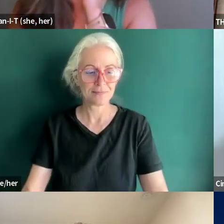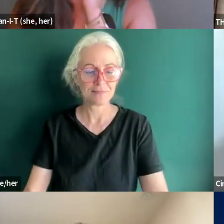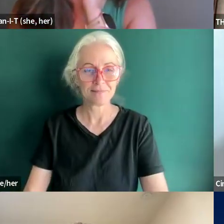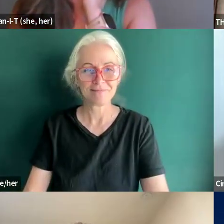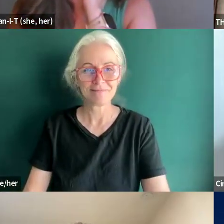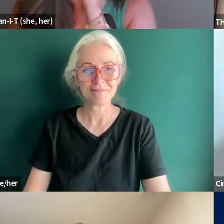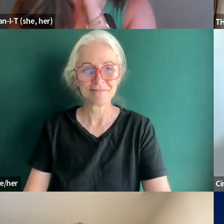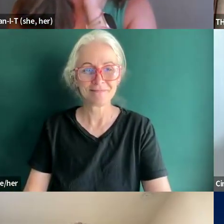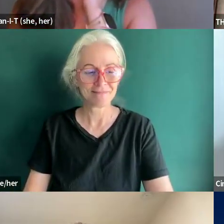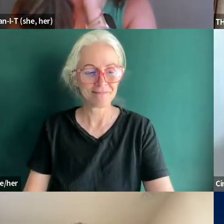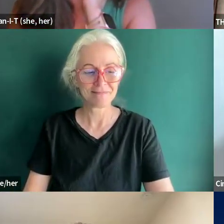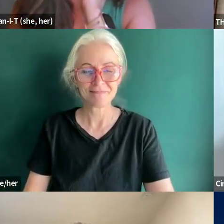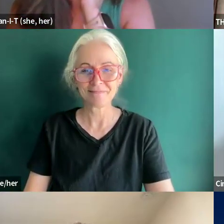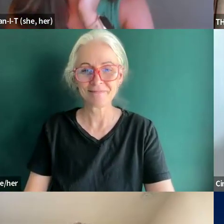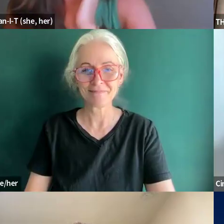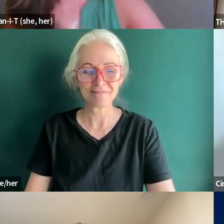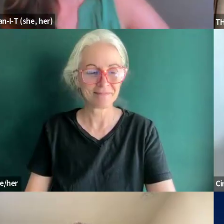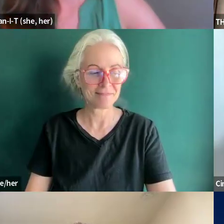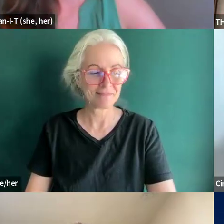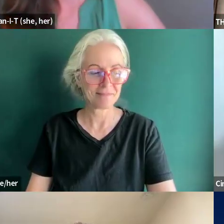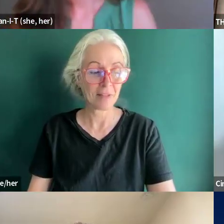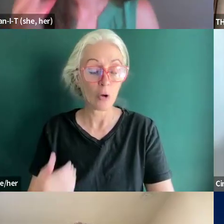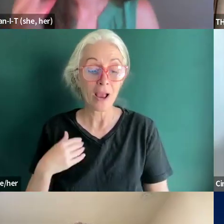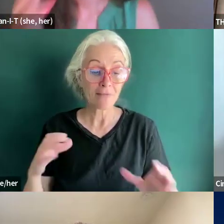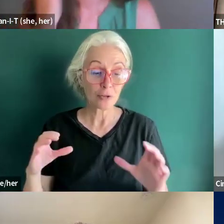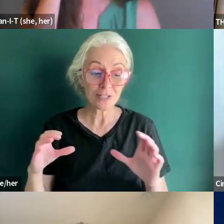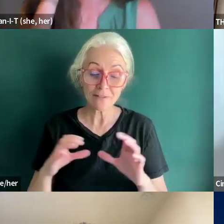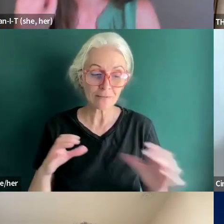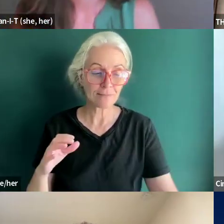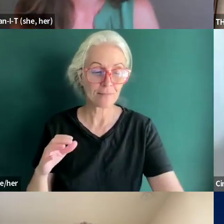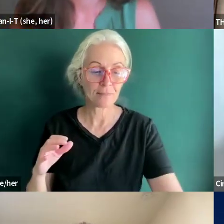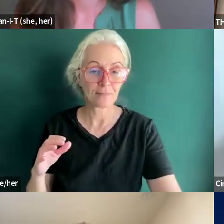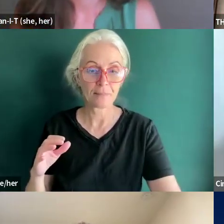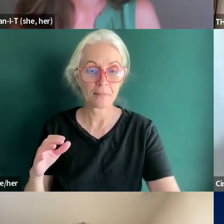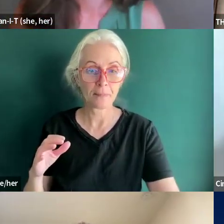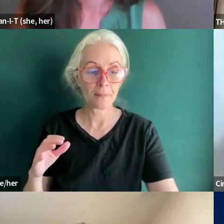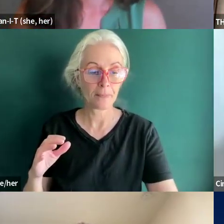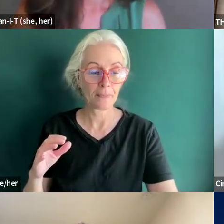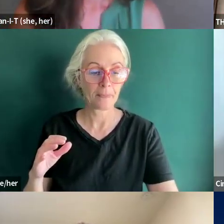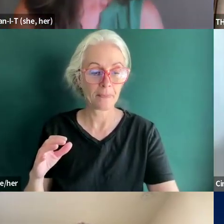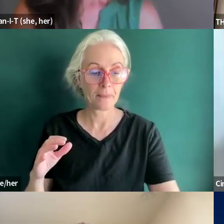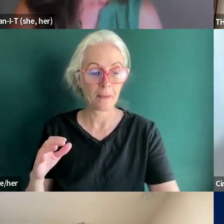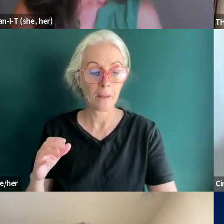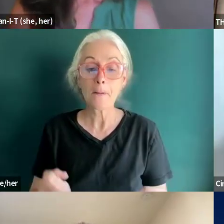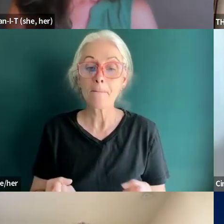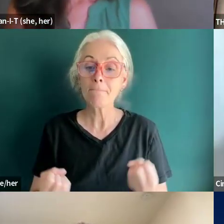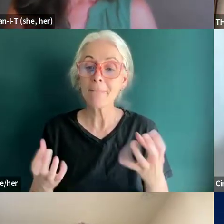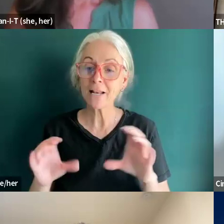Yes, absolutely. We have certificates. Many of our modules are, are, multi-module lessons,